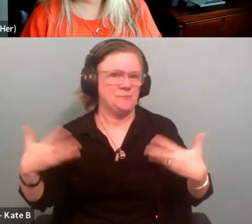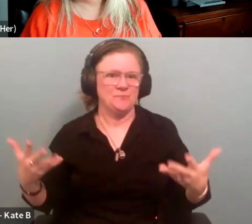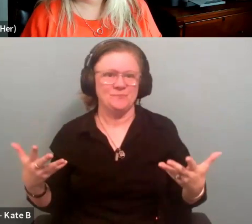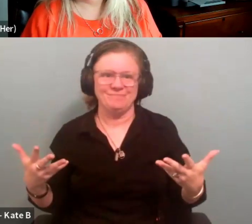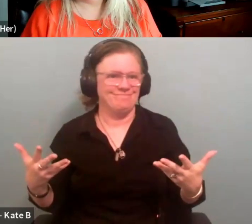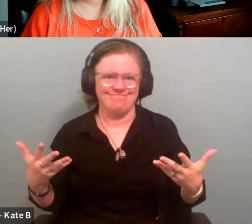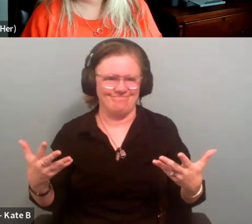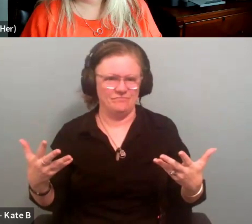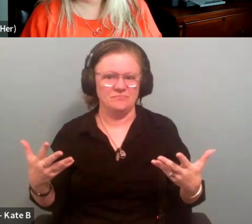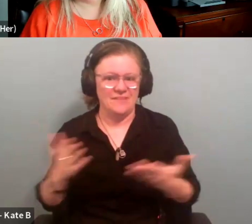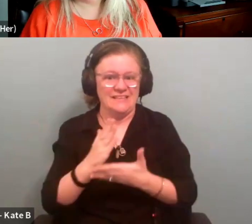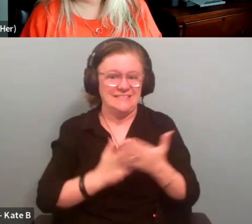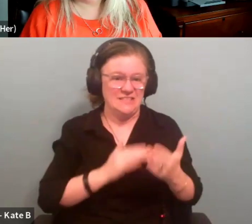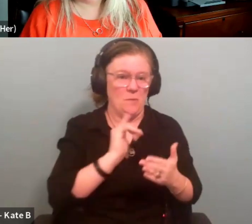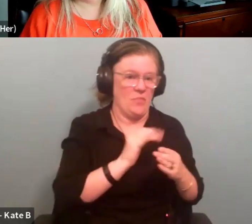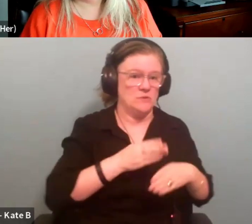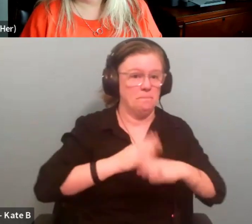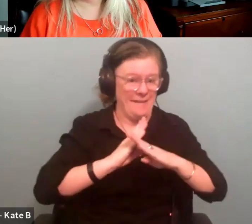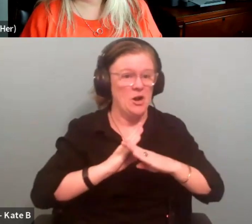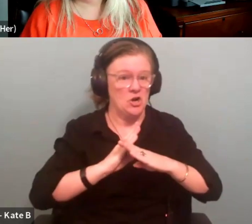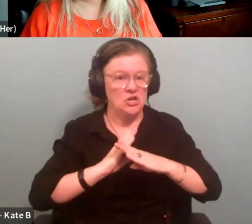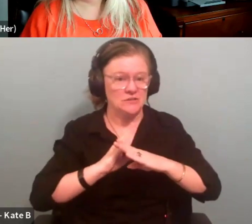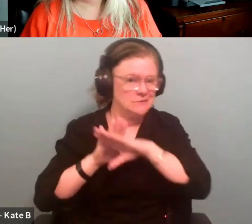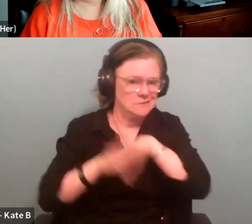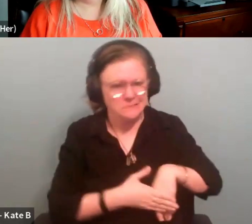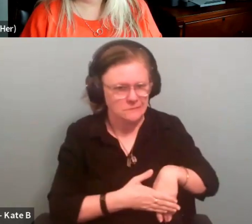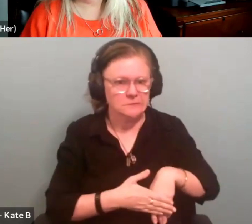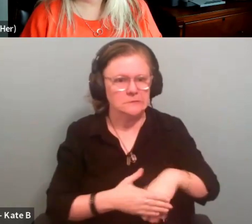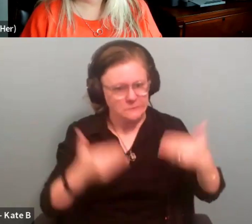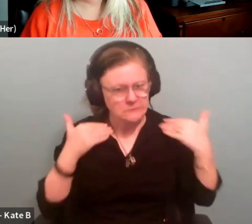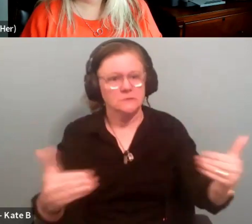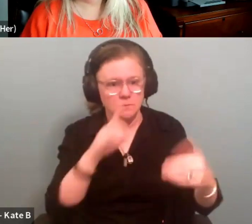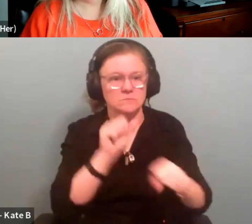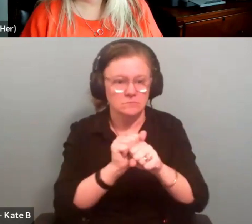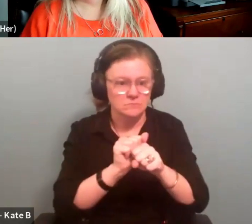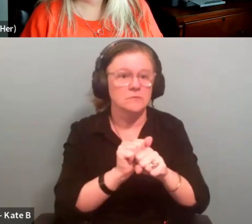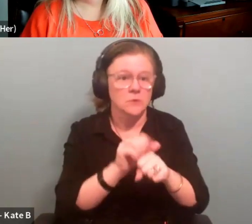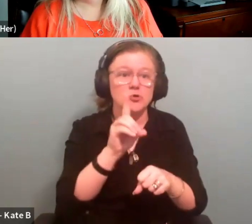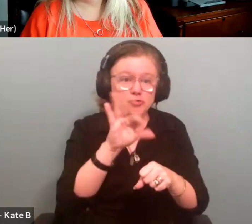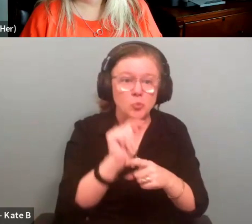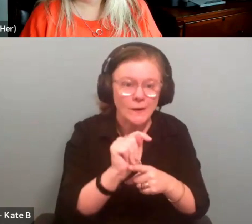those implementation barriers can be overcome to really get to their you know, this model bearing fruit?